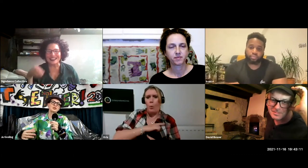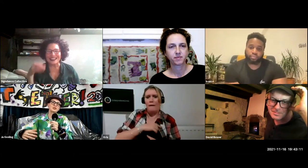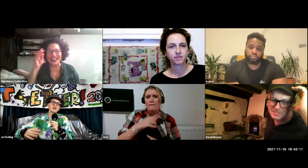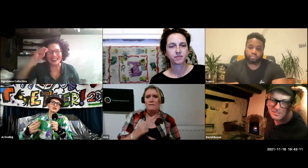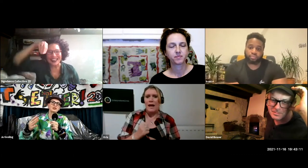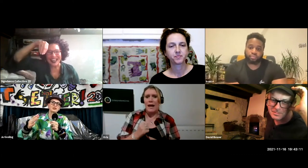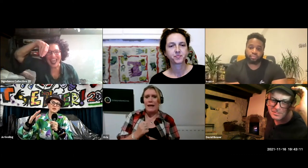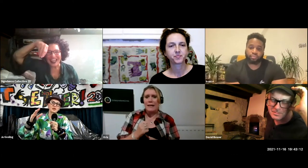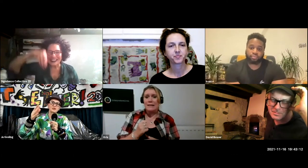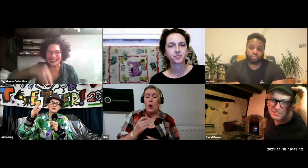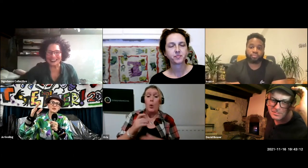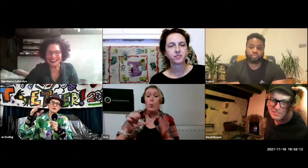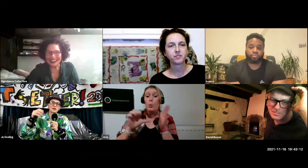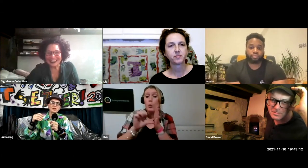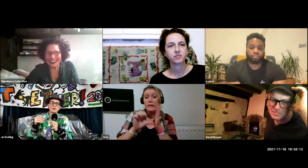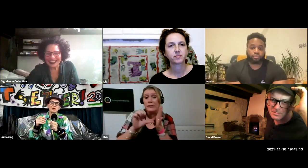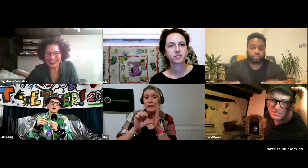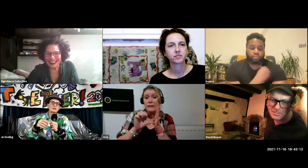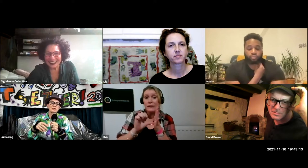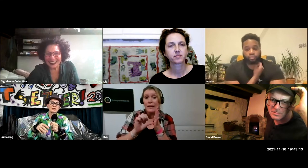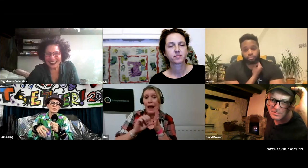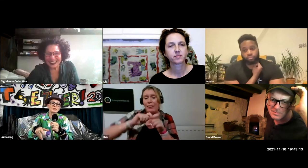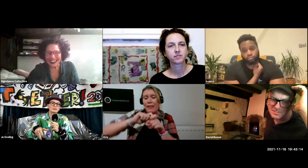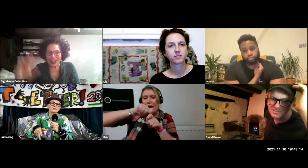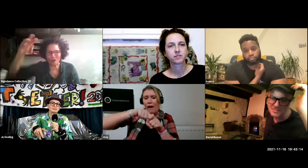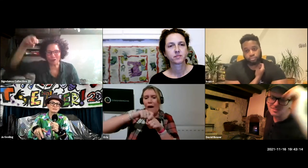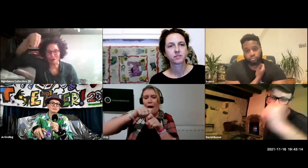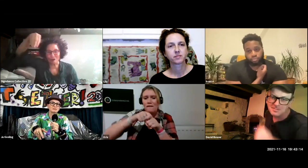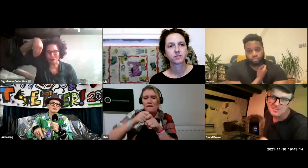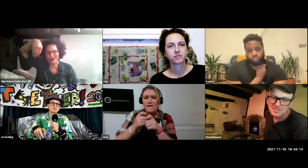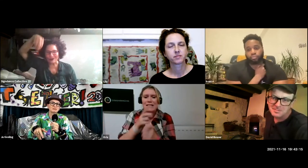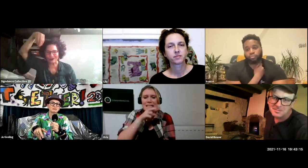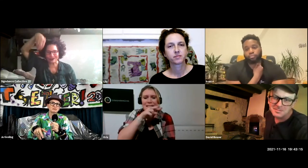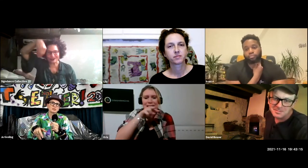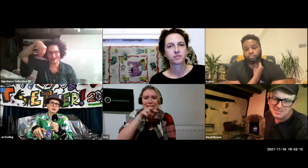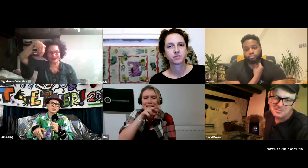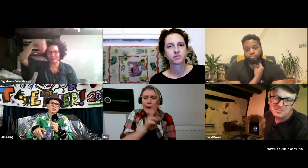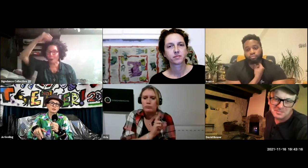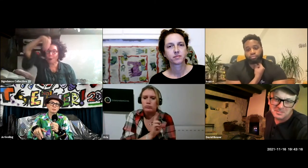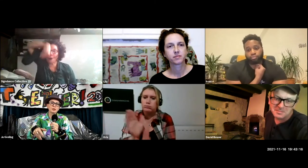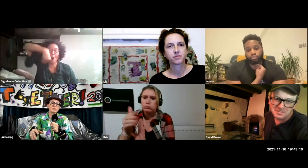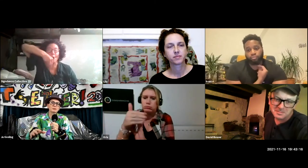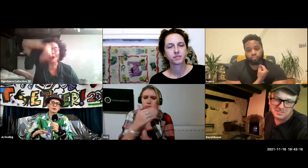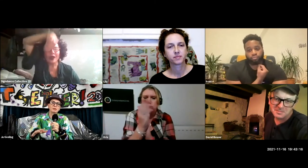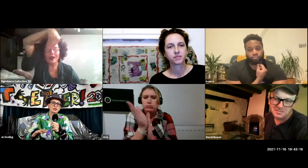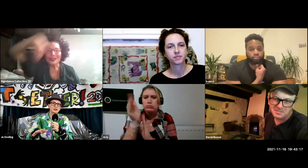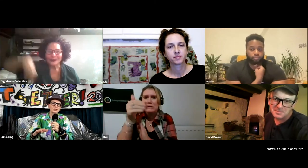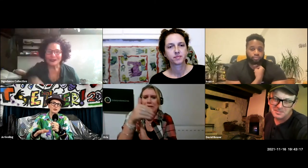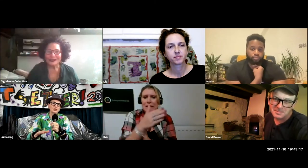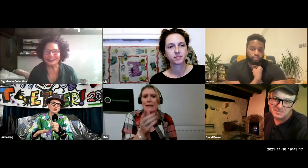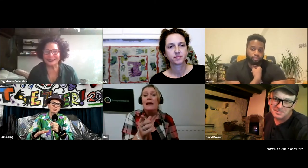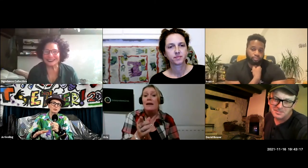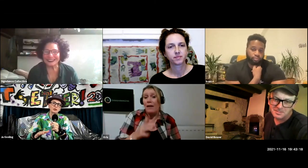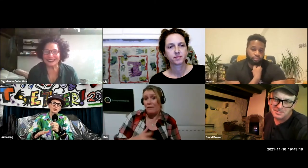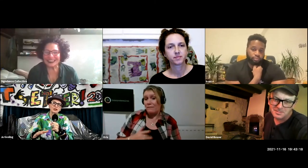the dogs, if my dogs - I wanted to say that David said